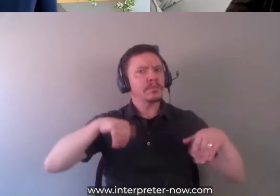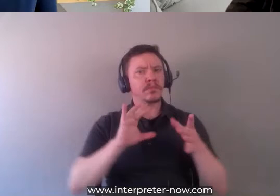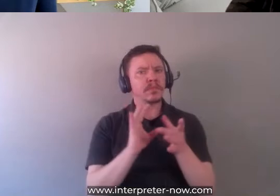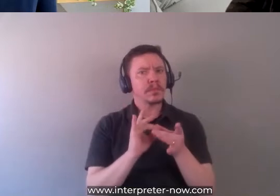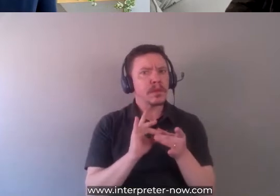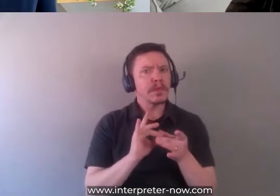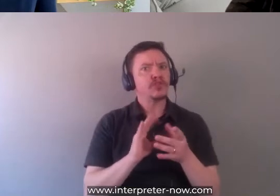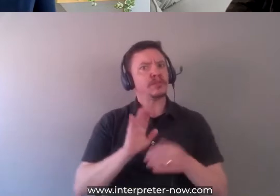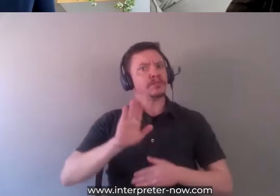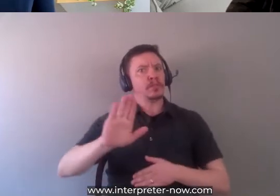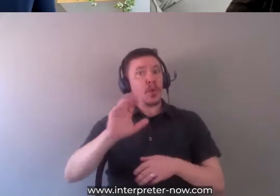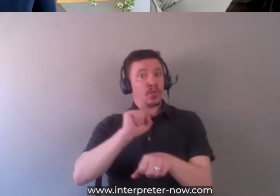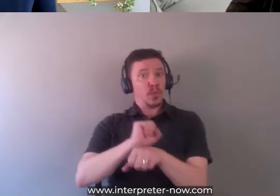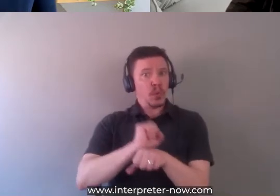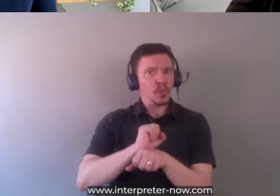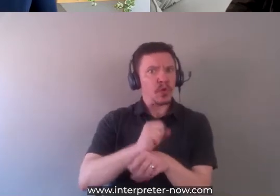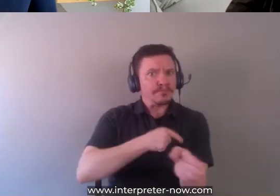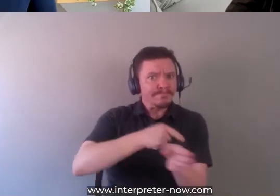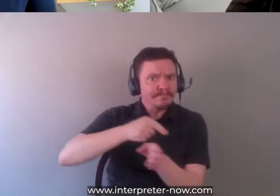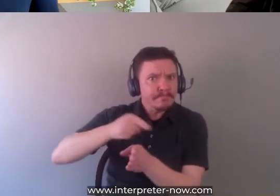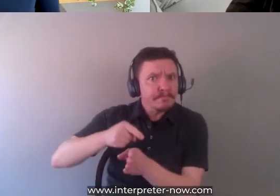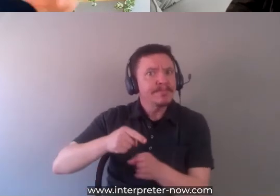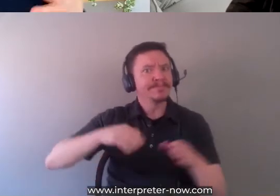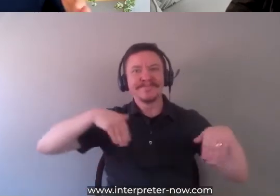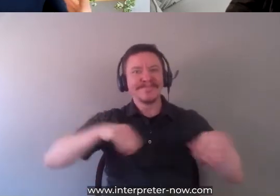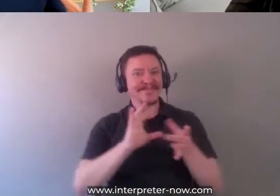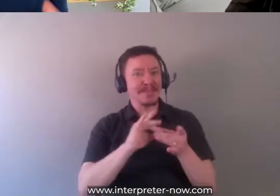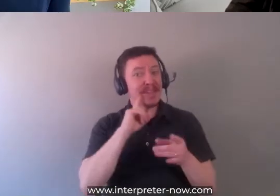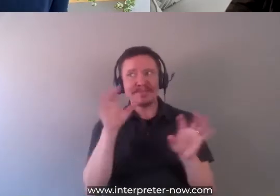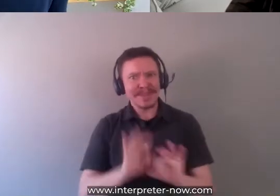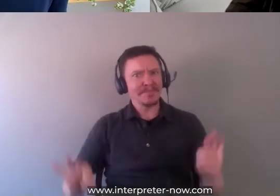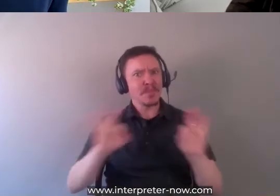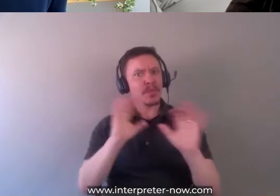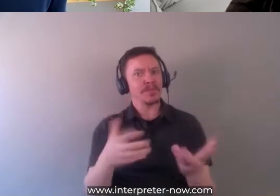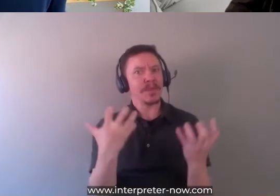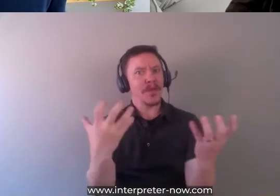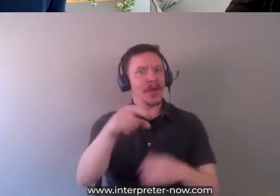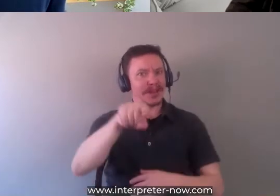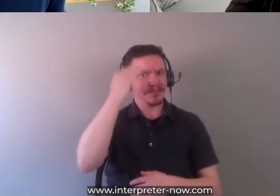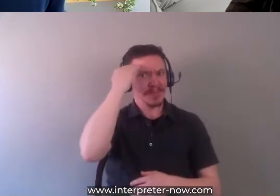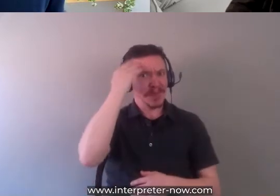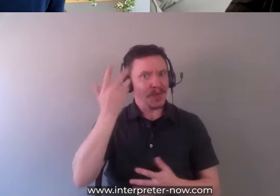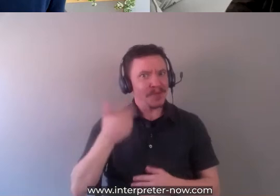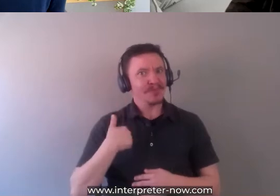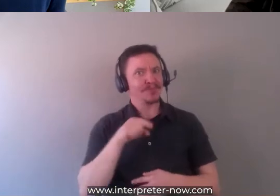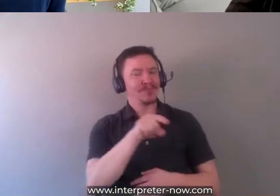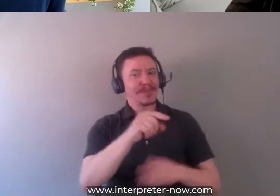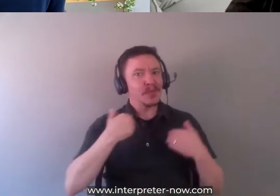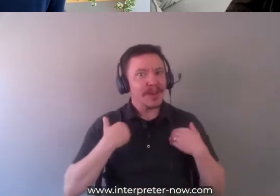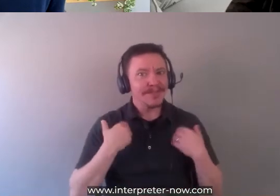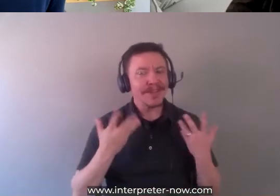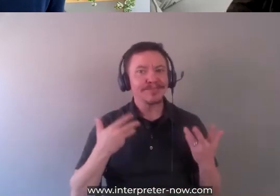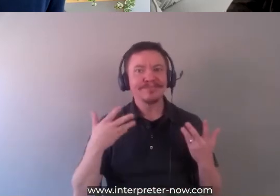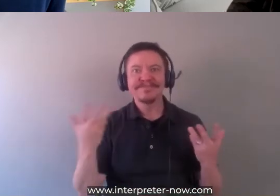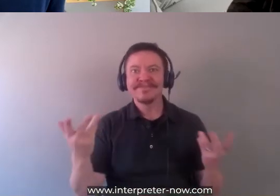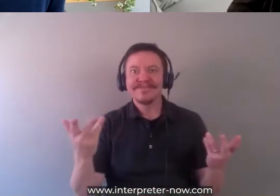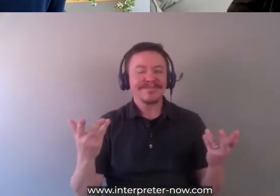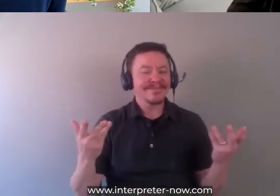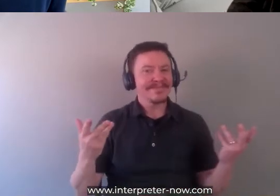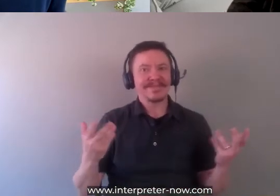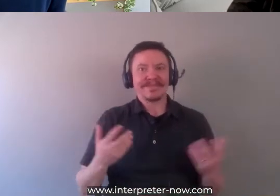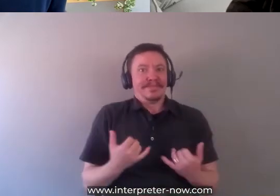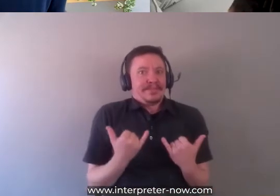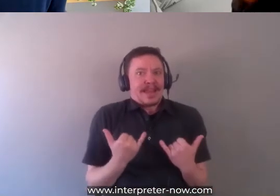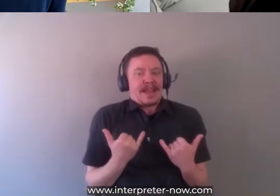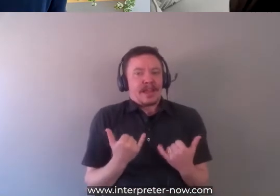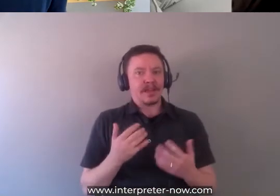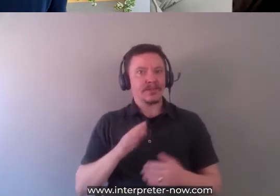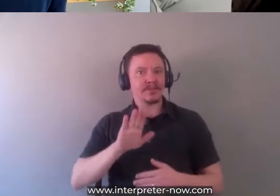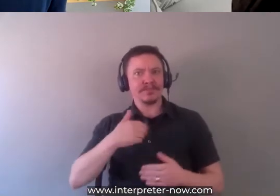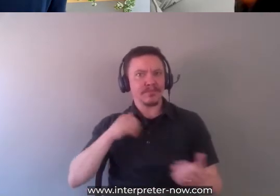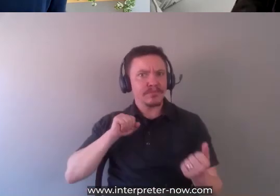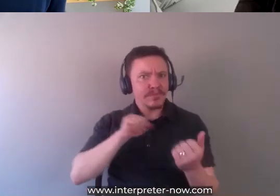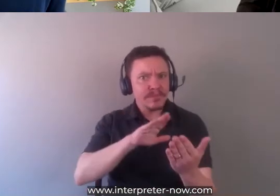that you do, which I think is really important for people to know. That you're even now tackling